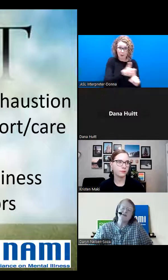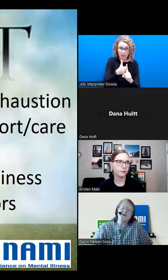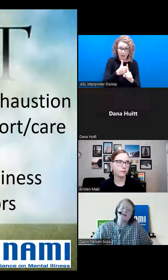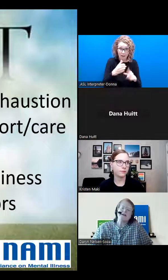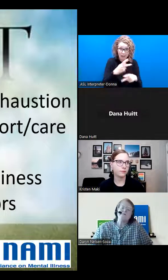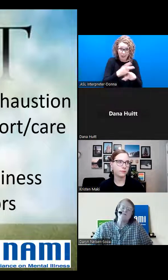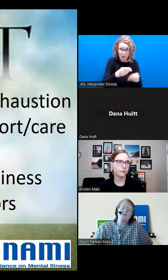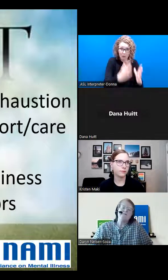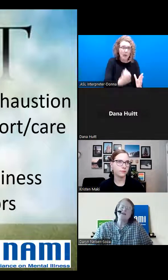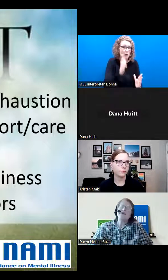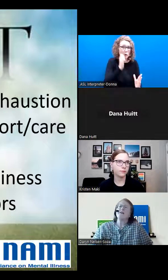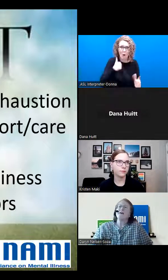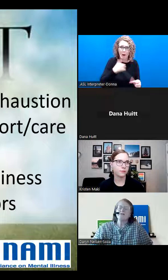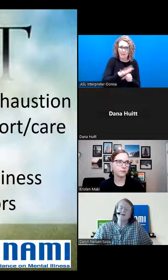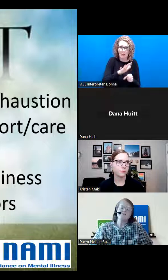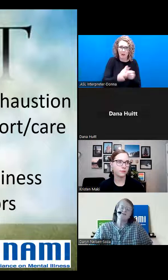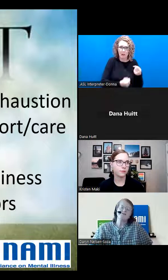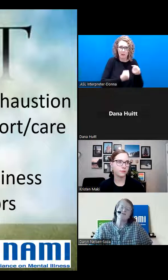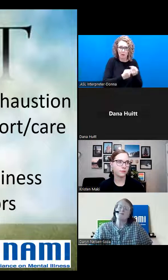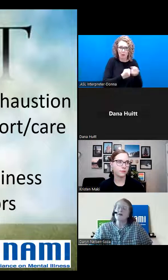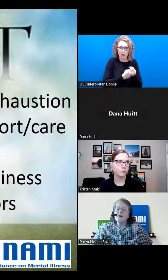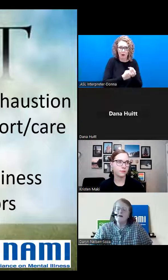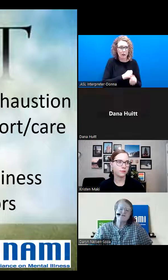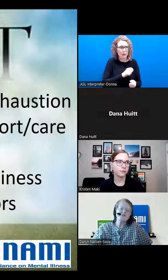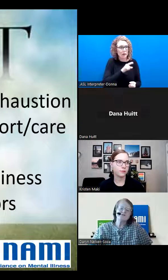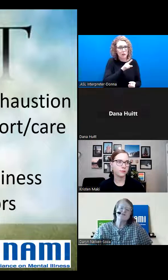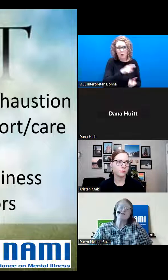uplifts because there is a positive side to family caregiving as well.